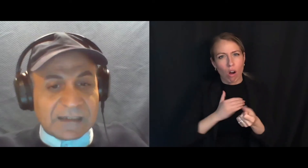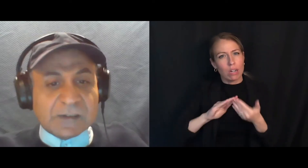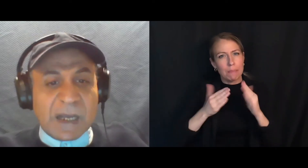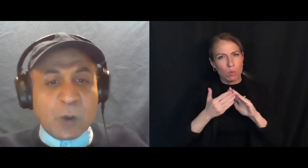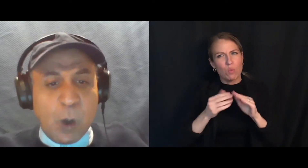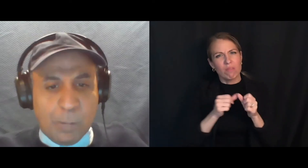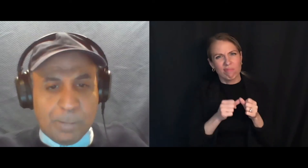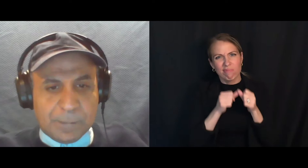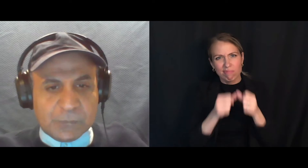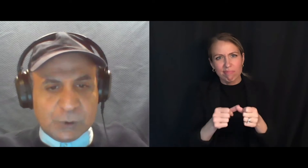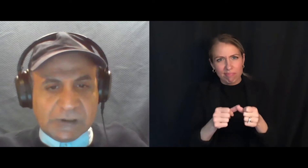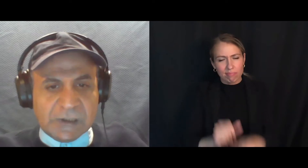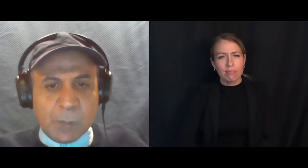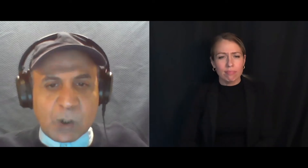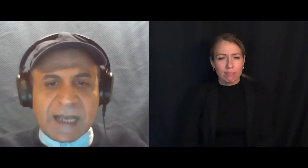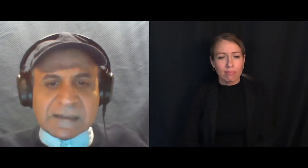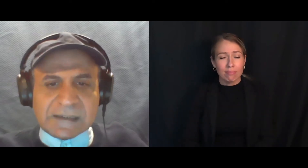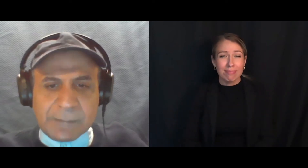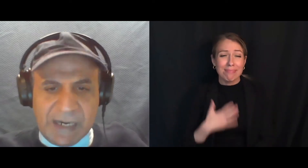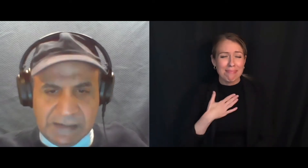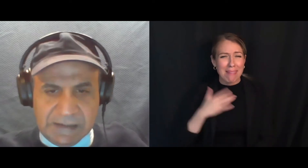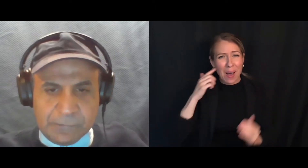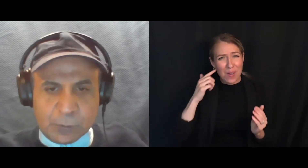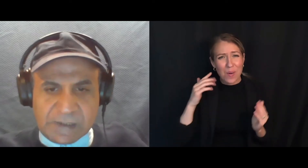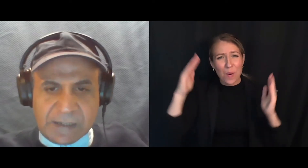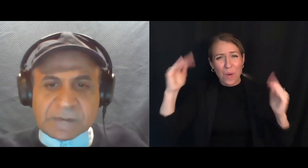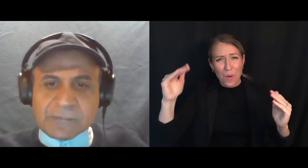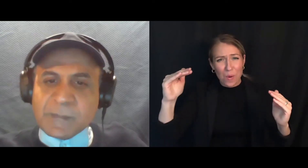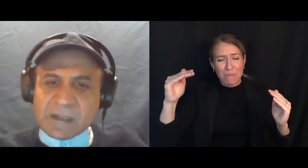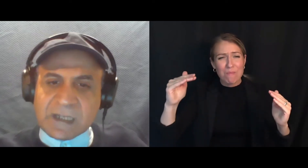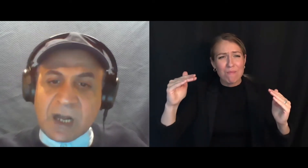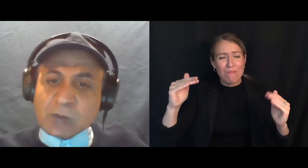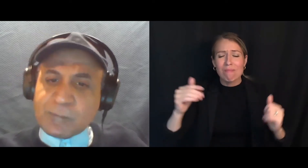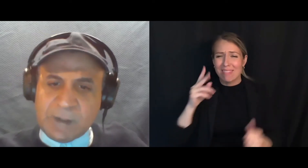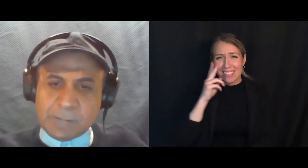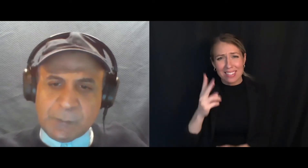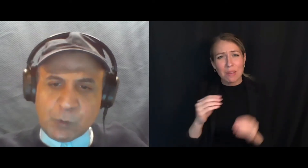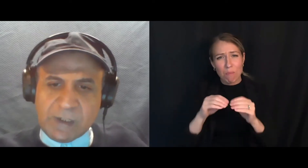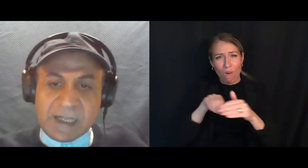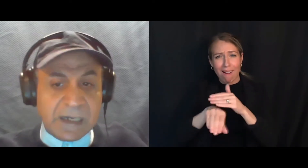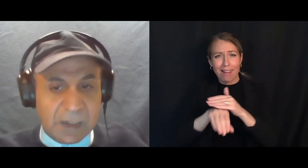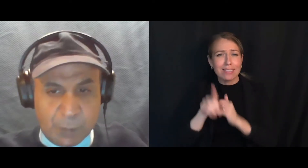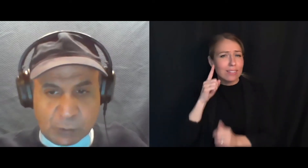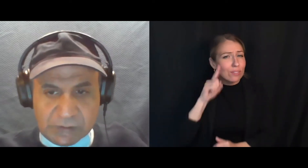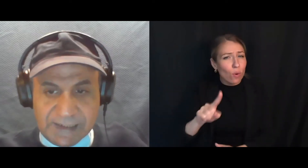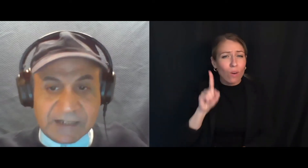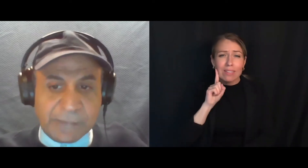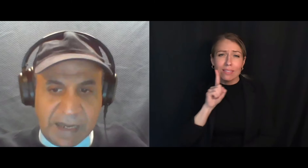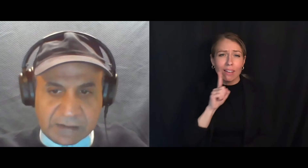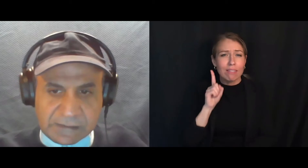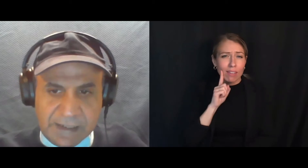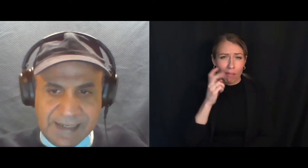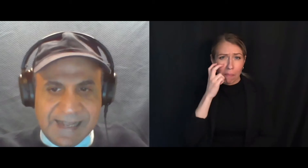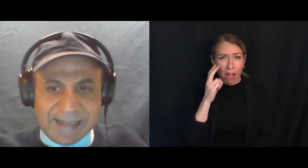It is my hope to share more accessibility for deaf, deafblind, and hard of hearing people in airports